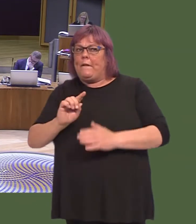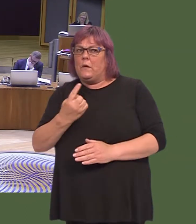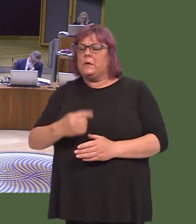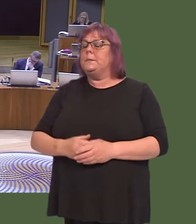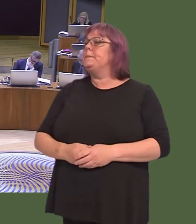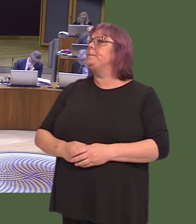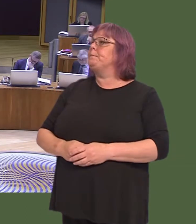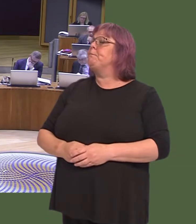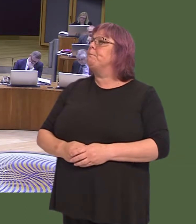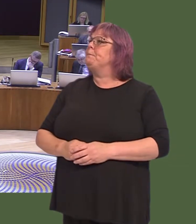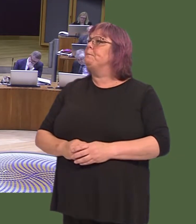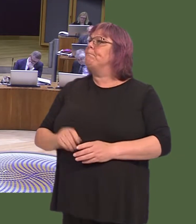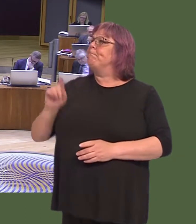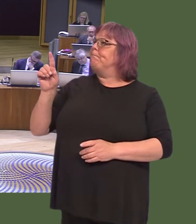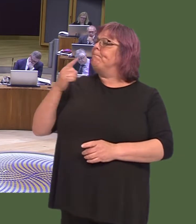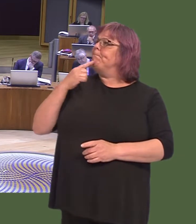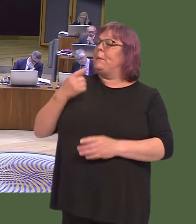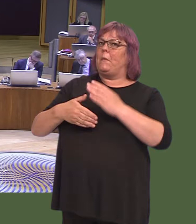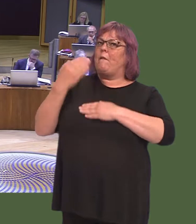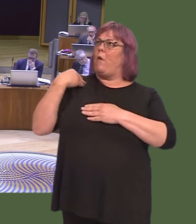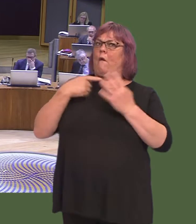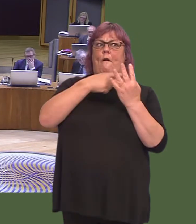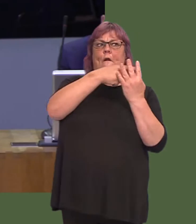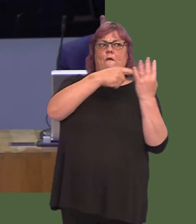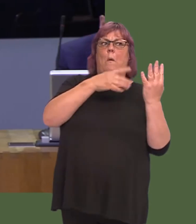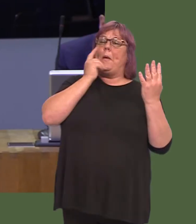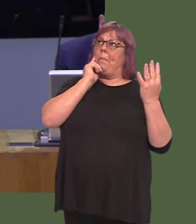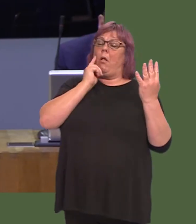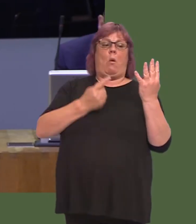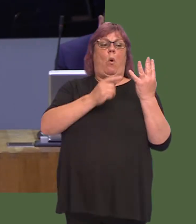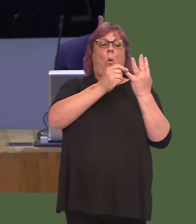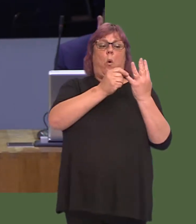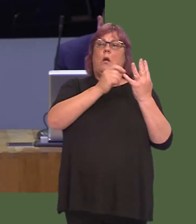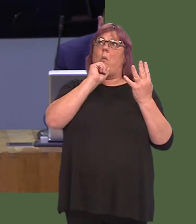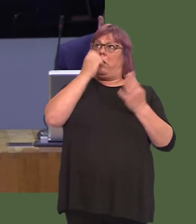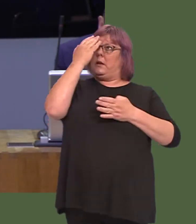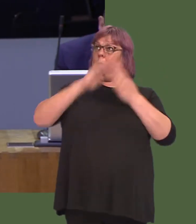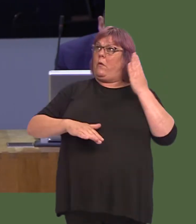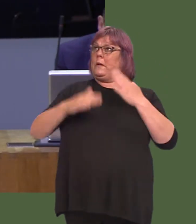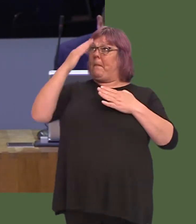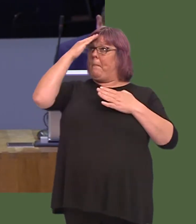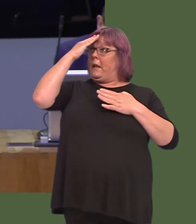As I've highlighted before, many times, one in four of us will suffer from mental ill health.